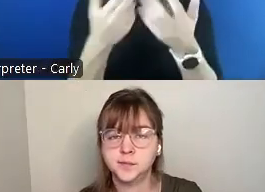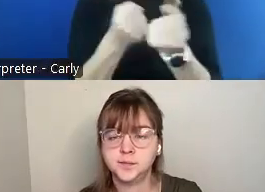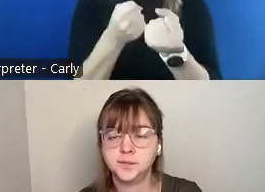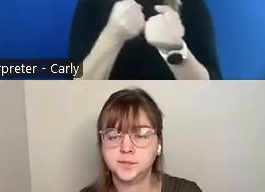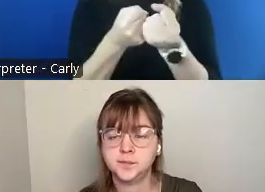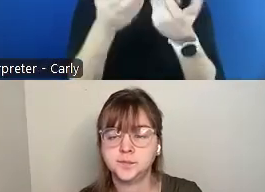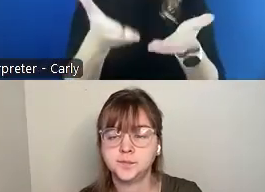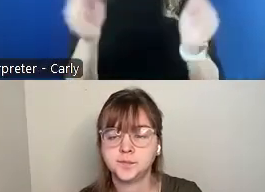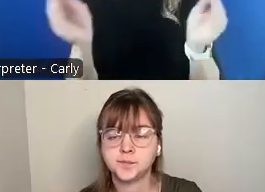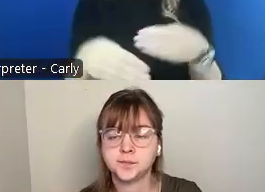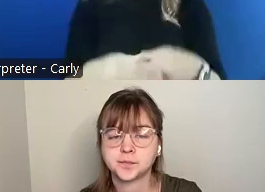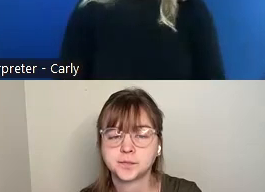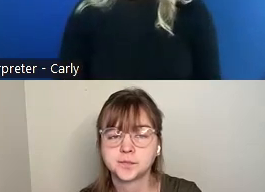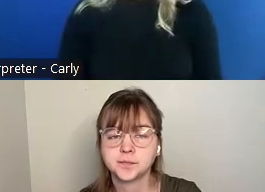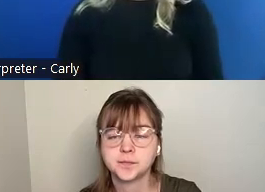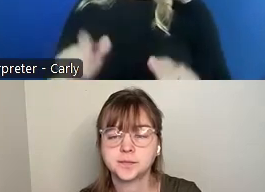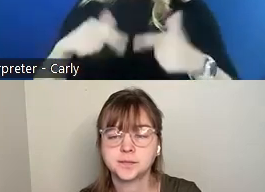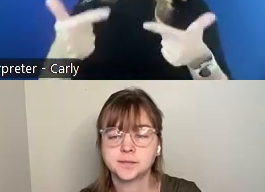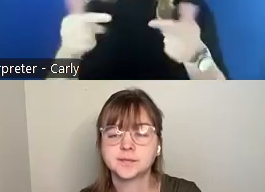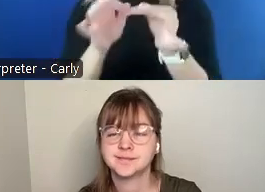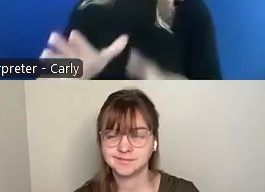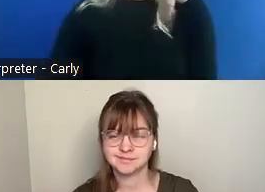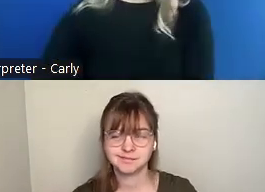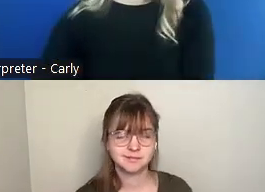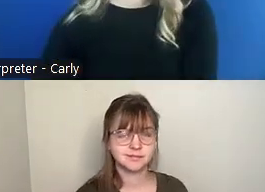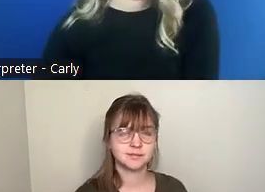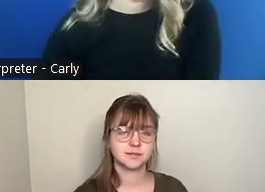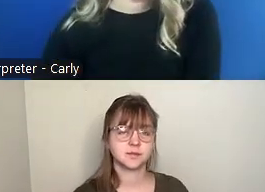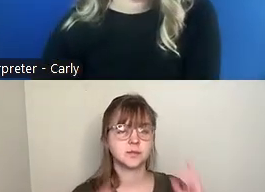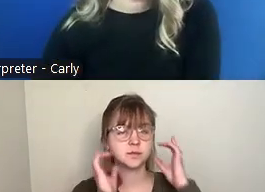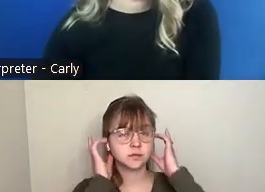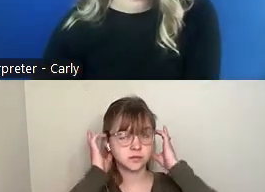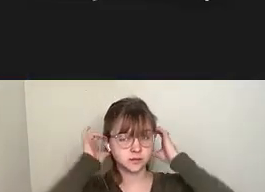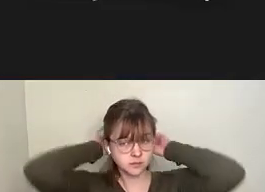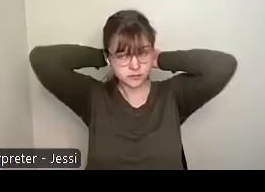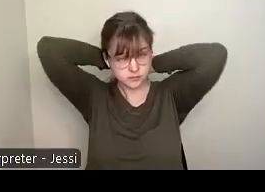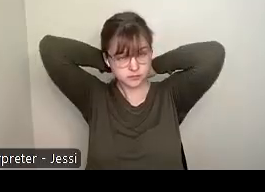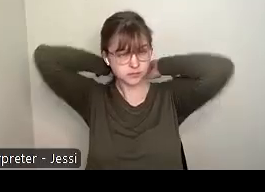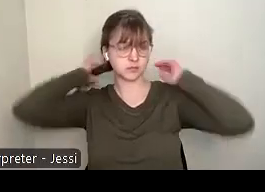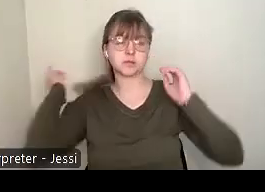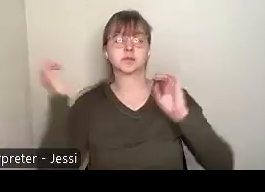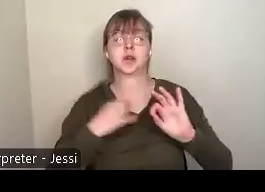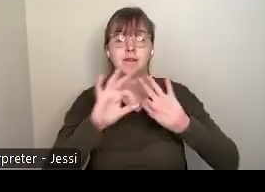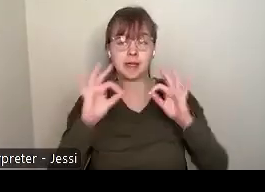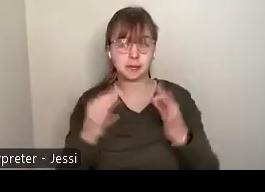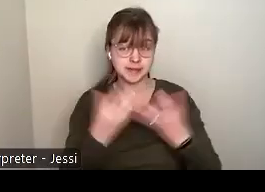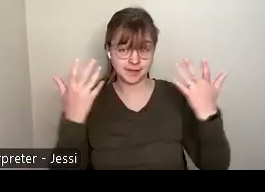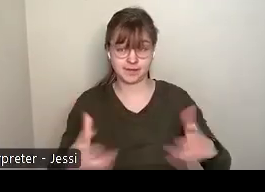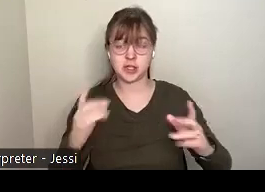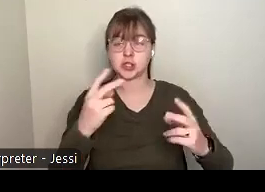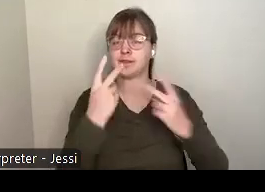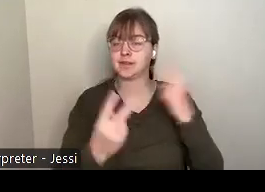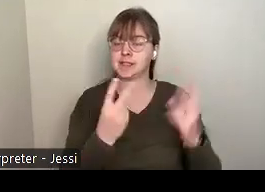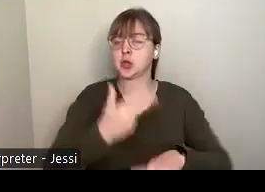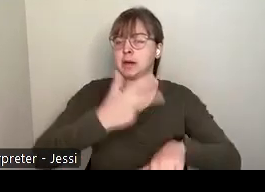us so once families complete three or four visits with our nurse and The Rock Family